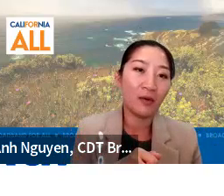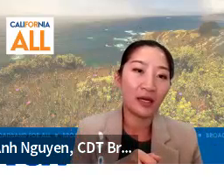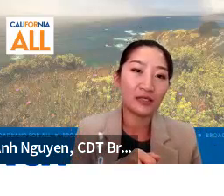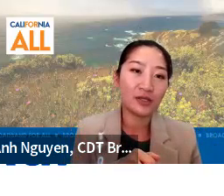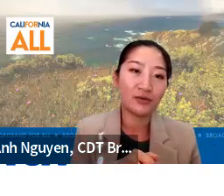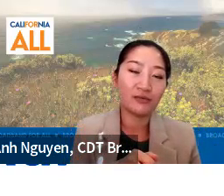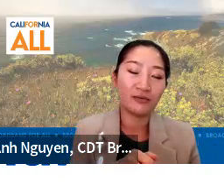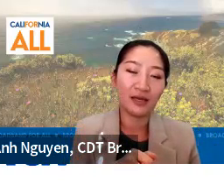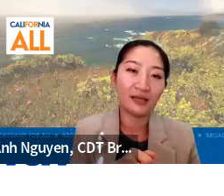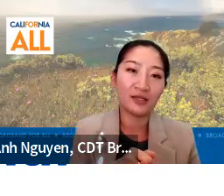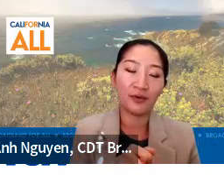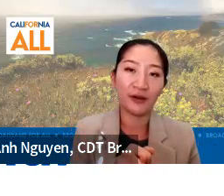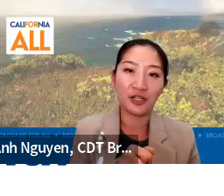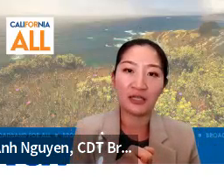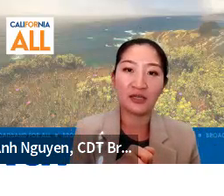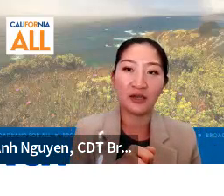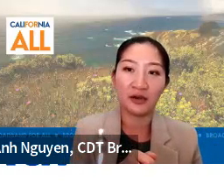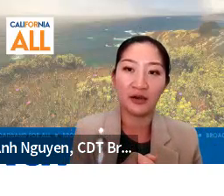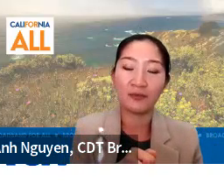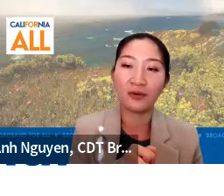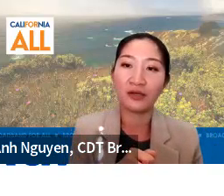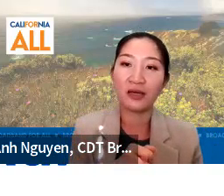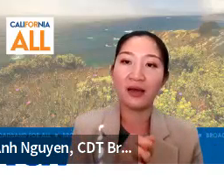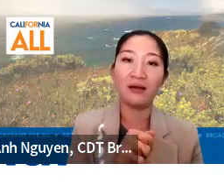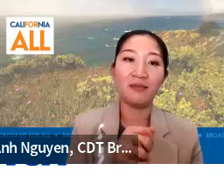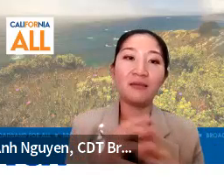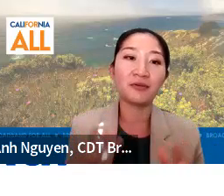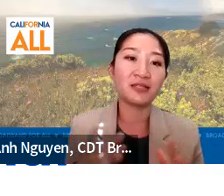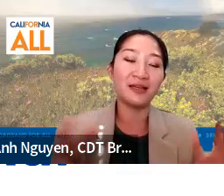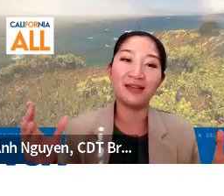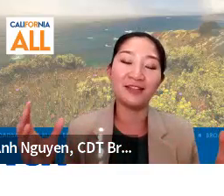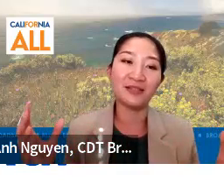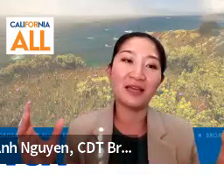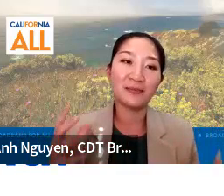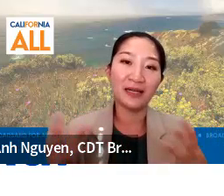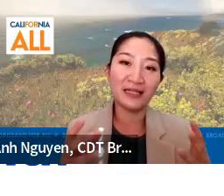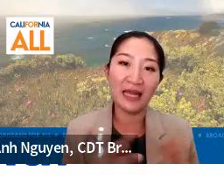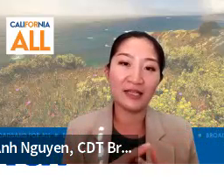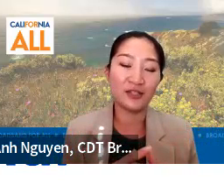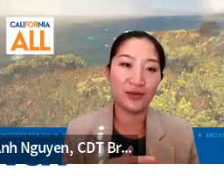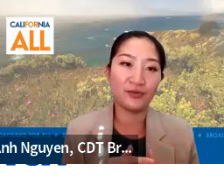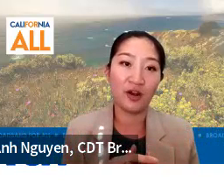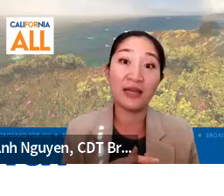want it to it. It's refreshing to hear and work in person, and just spend a day to share